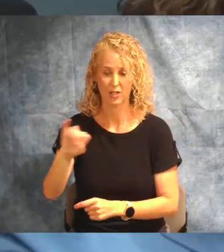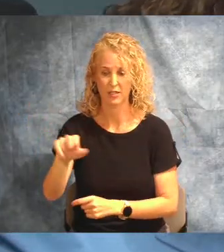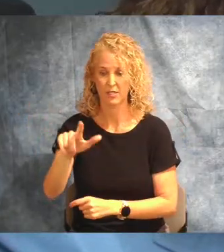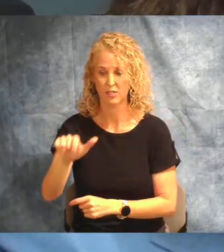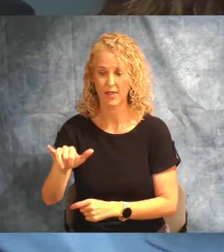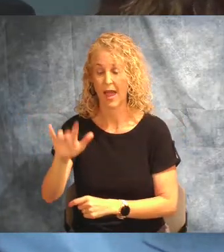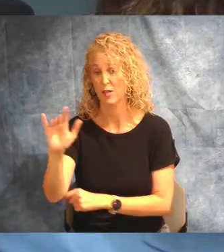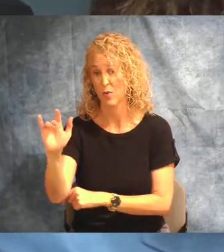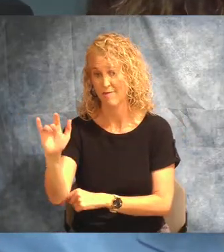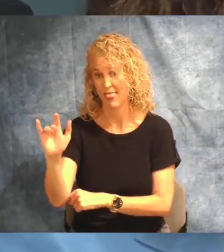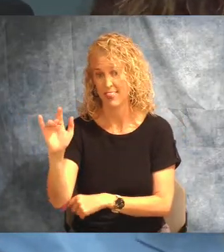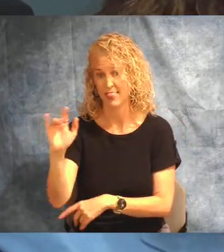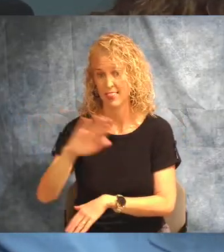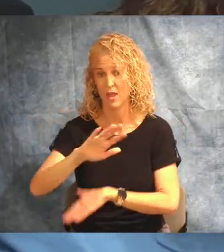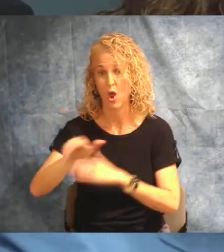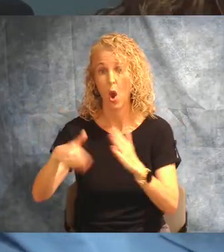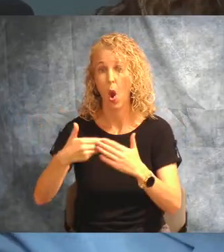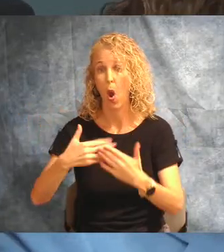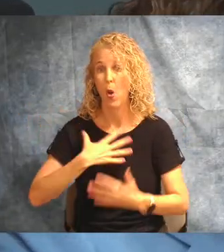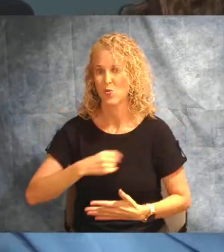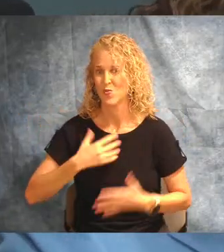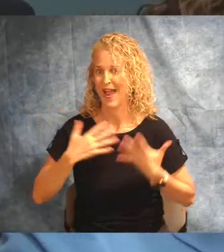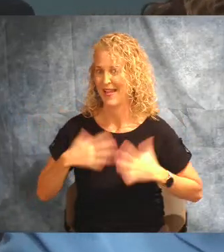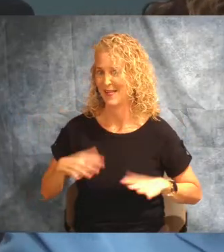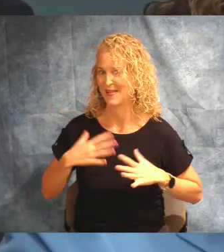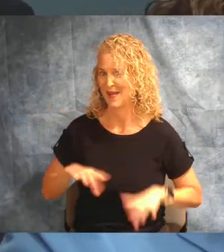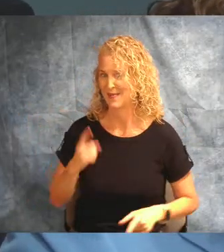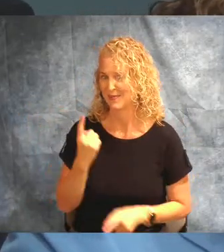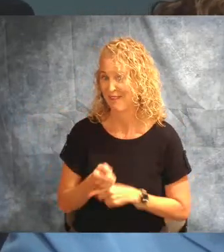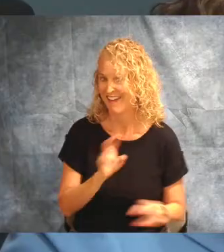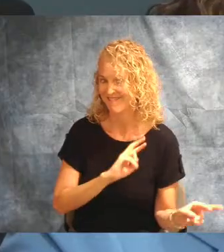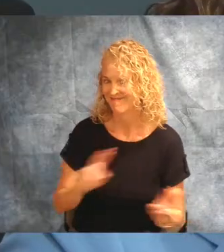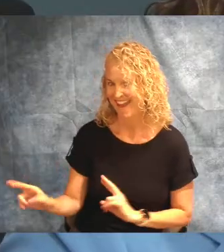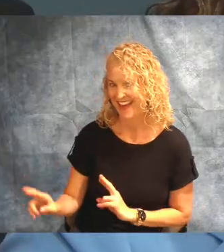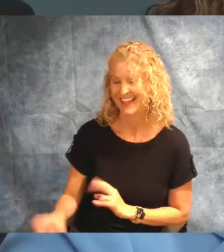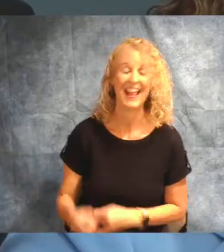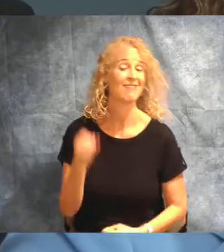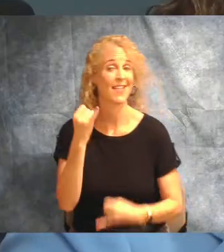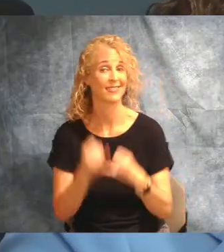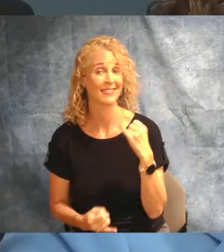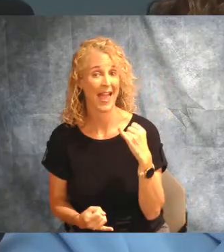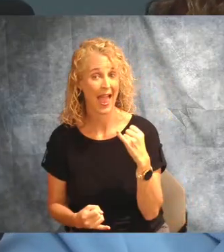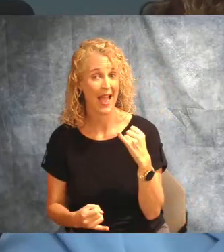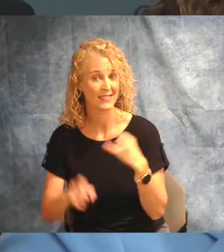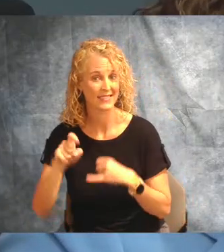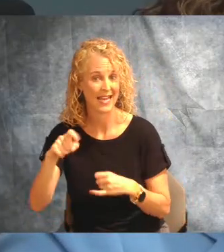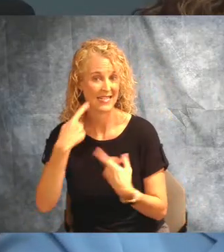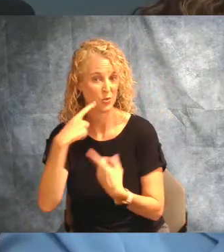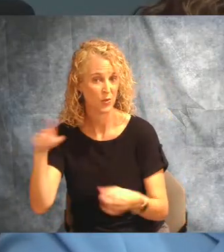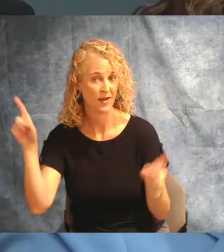Get your all-white attire ready. and then the last thing that I needed to say is that